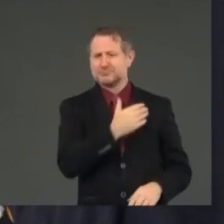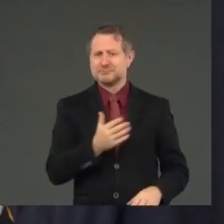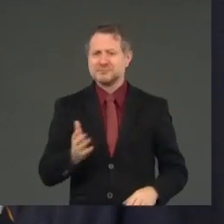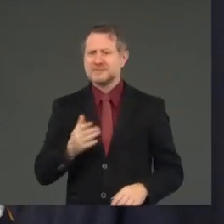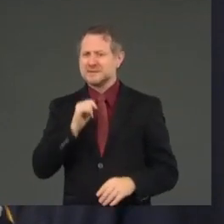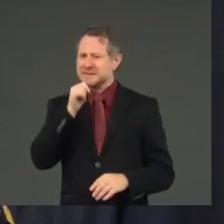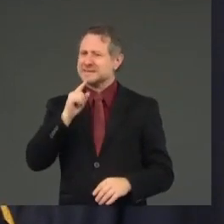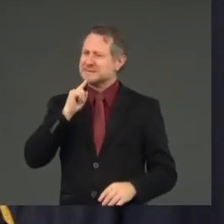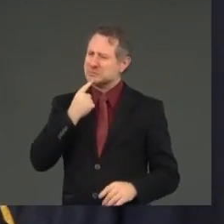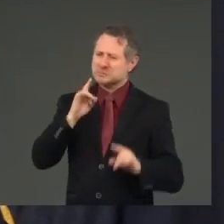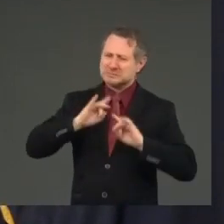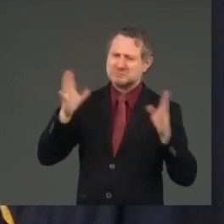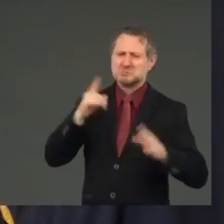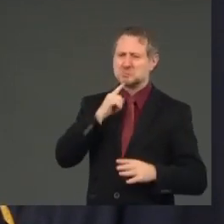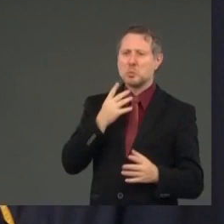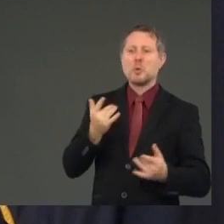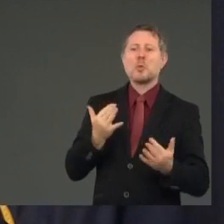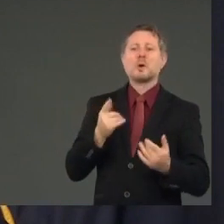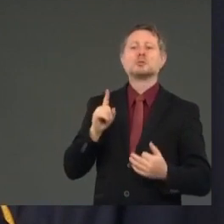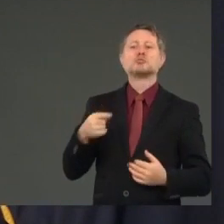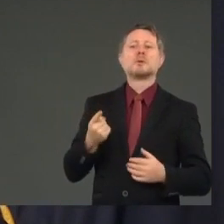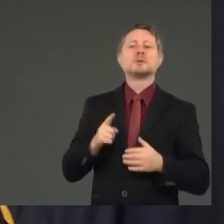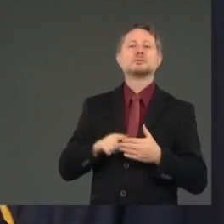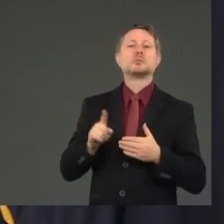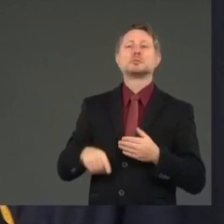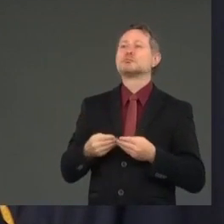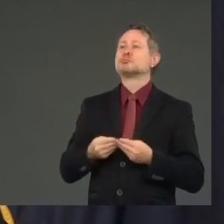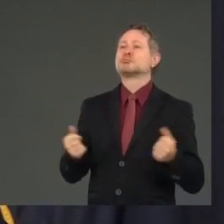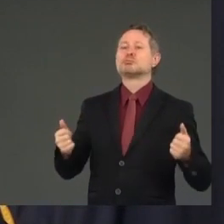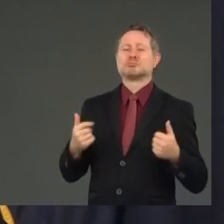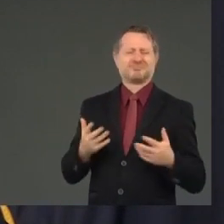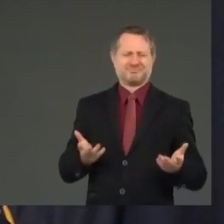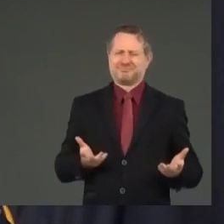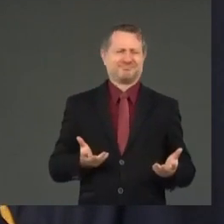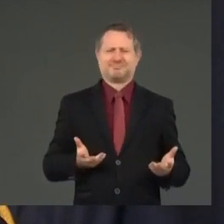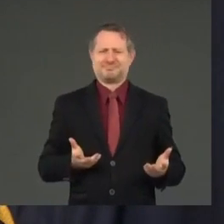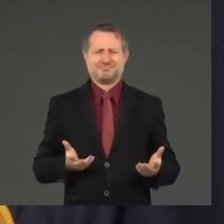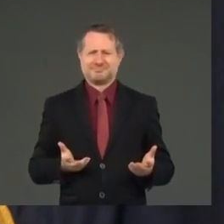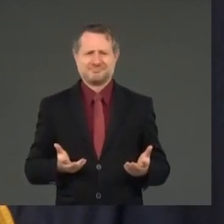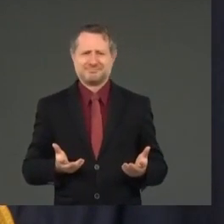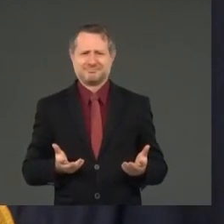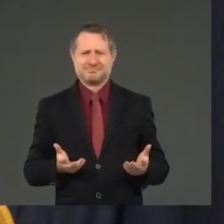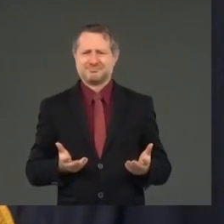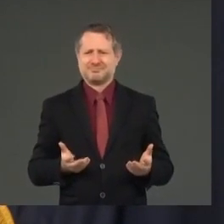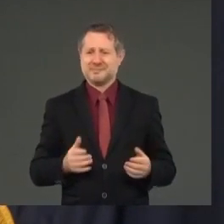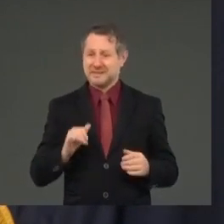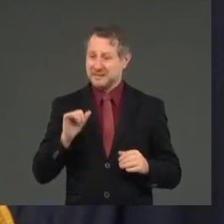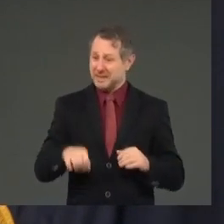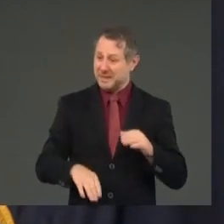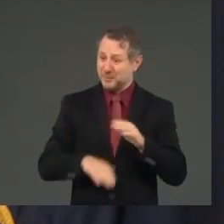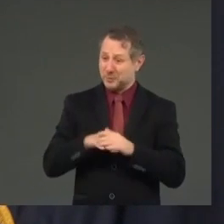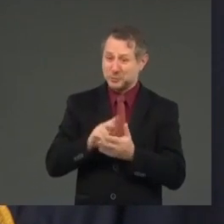HOSPITAL BED WHEN THEY DON'T NEED THE HOSPITAL BED, BECAUSE THEY'RE NOT URGENTLY ILL,